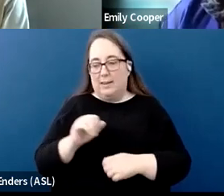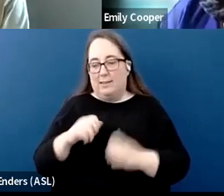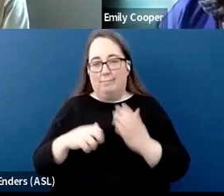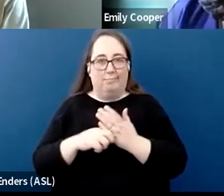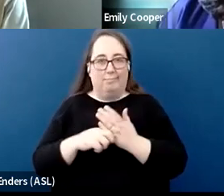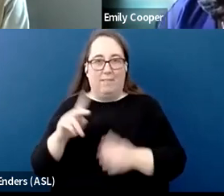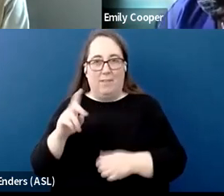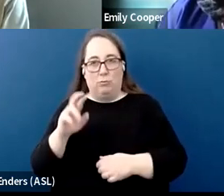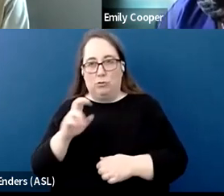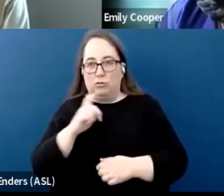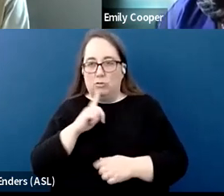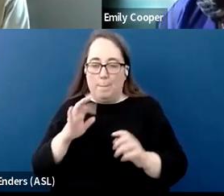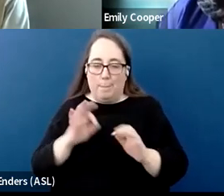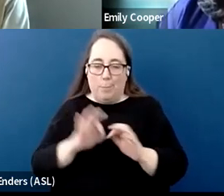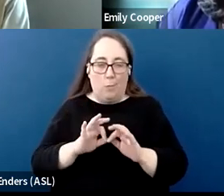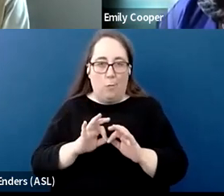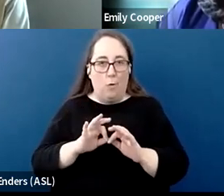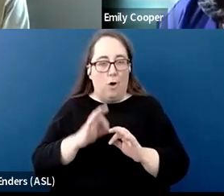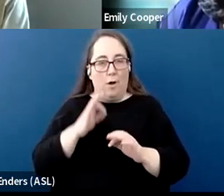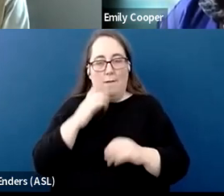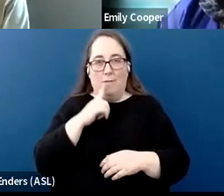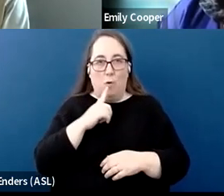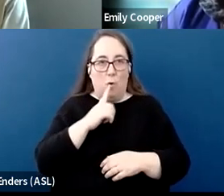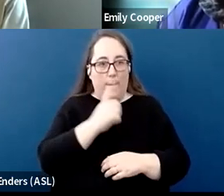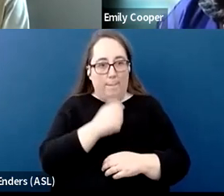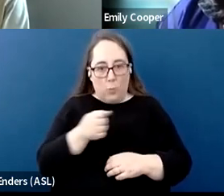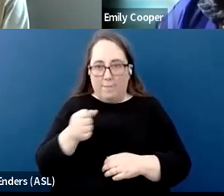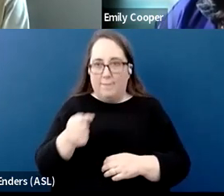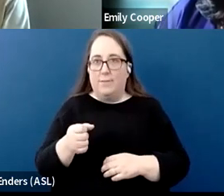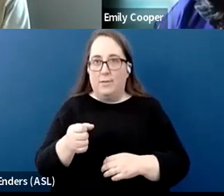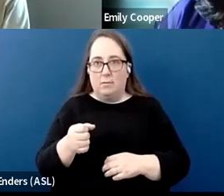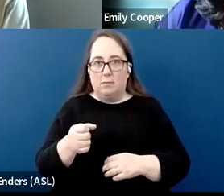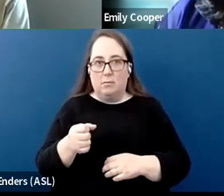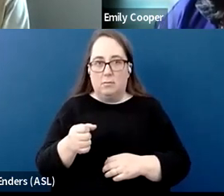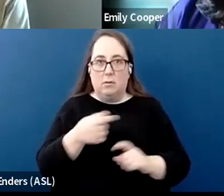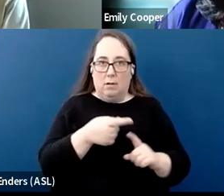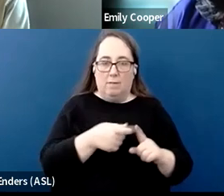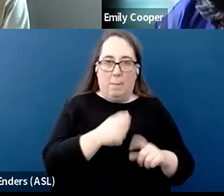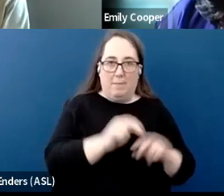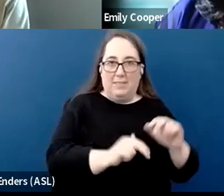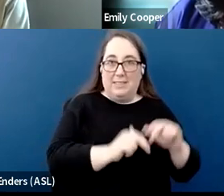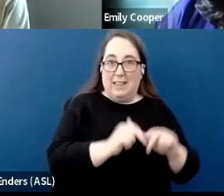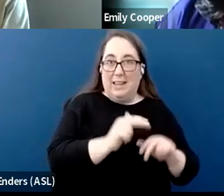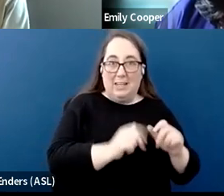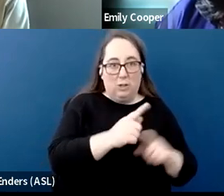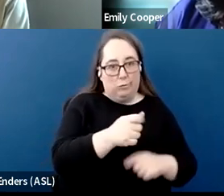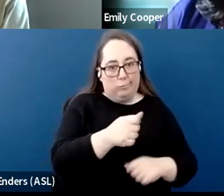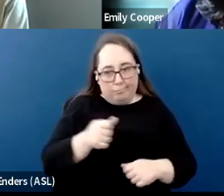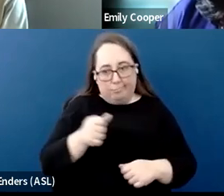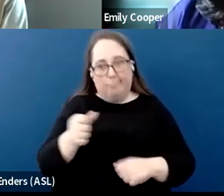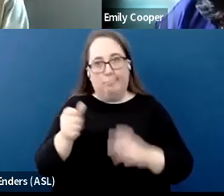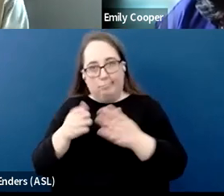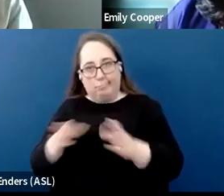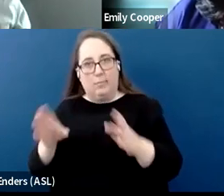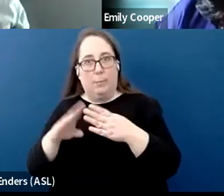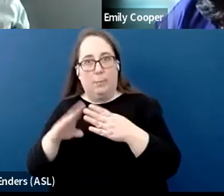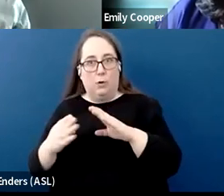There is a lot of – it costs a lot in Washington state to move to an apartment.